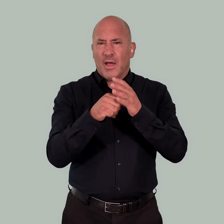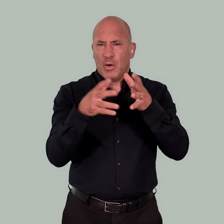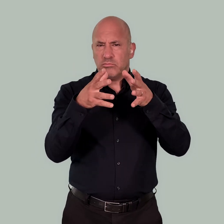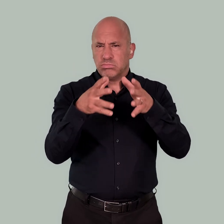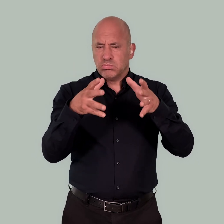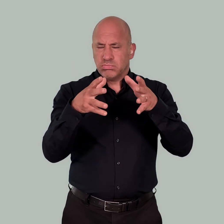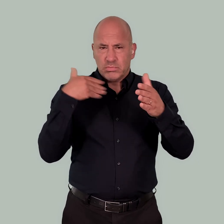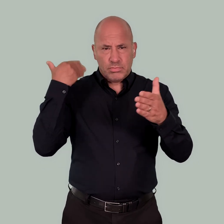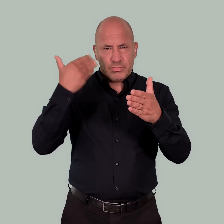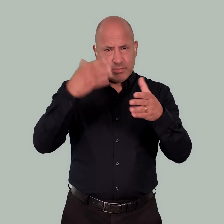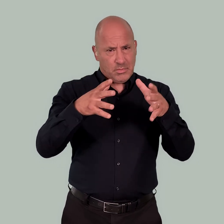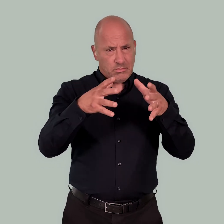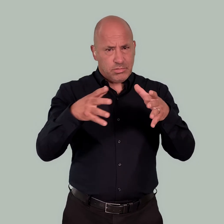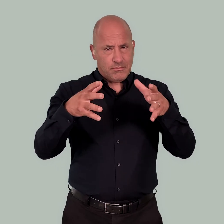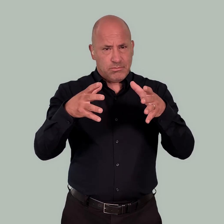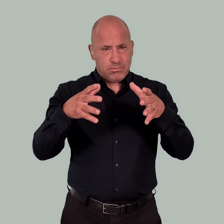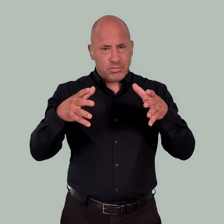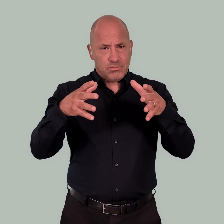of common mental health conditions over time,